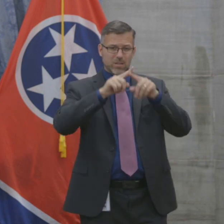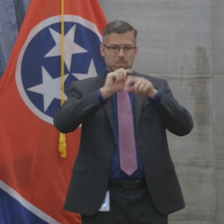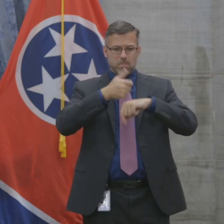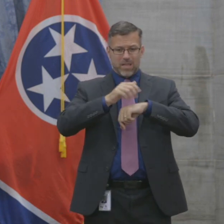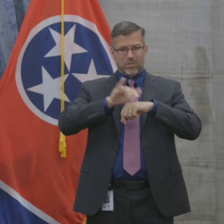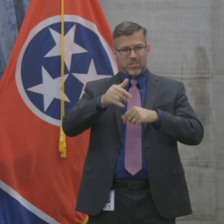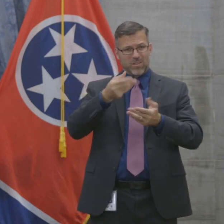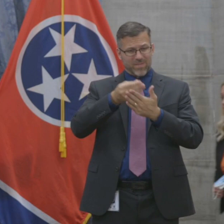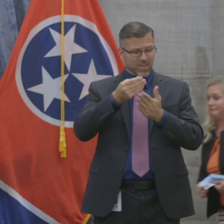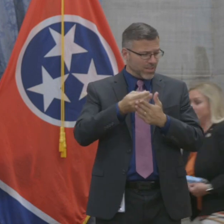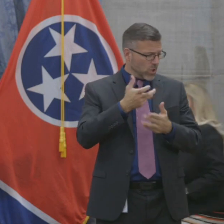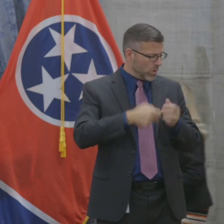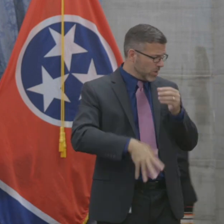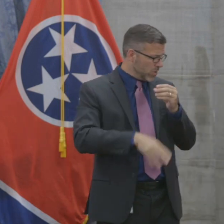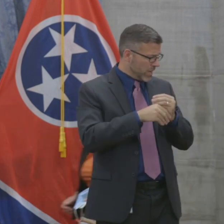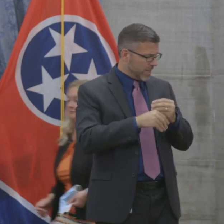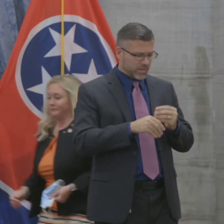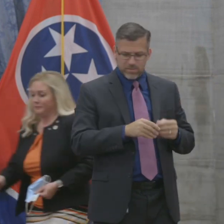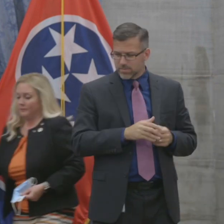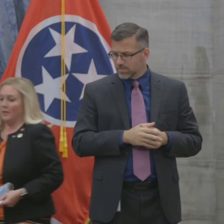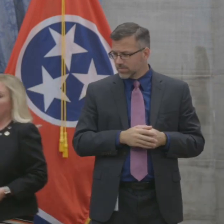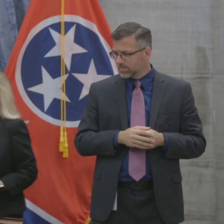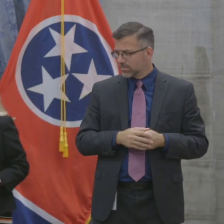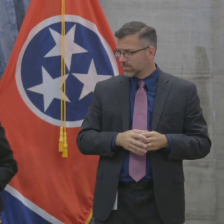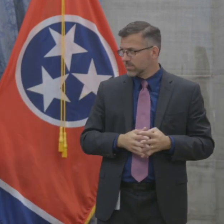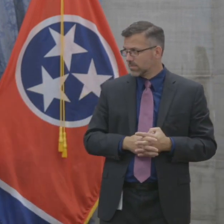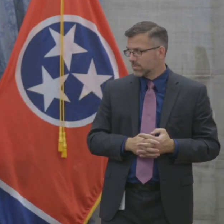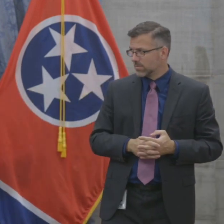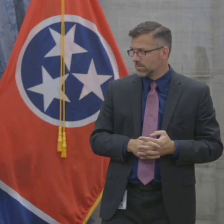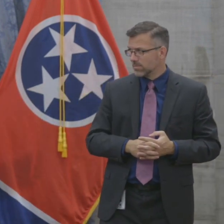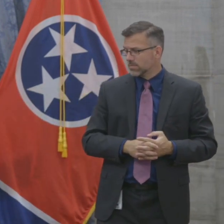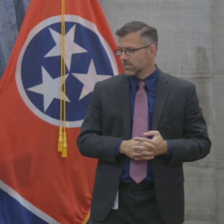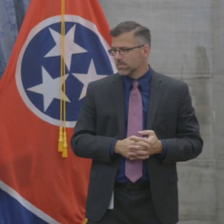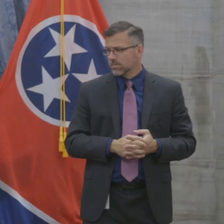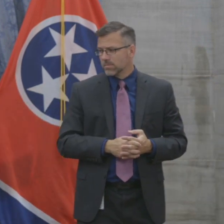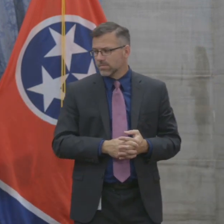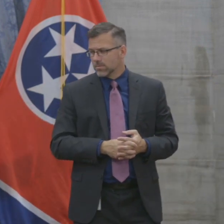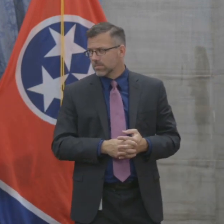we can provide safe visitation. But we're also restricted by